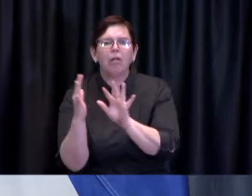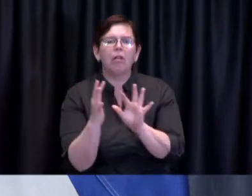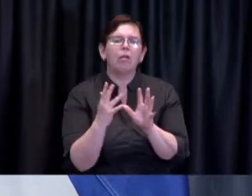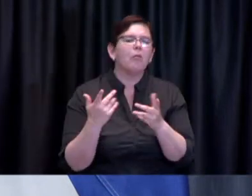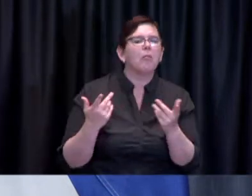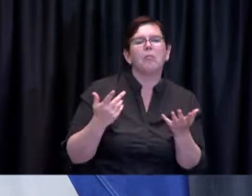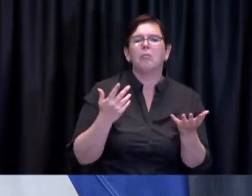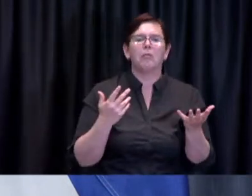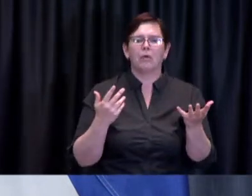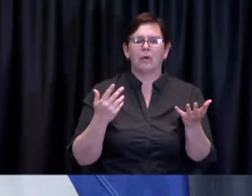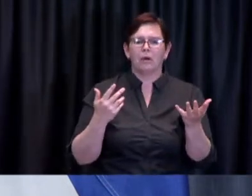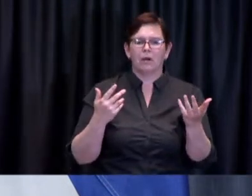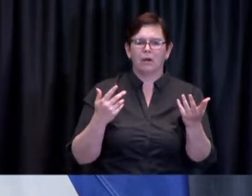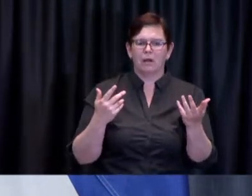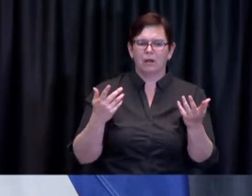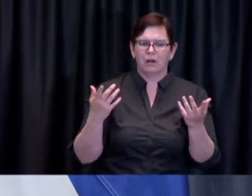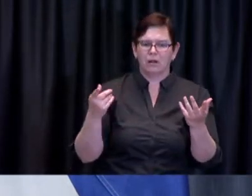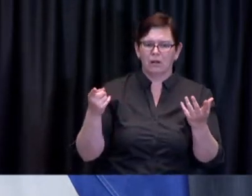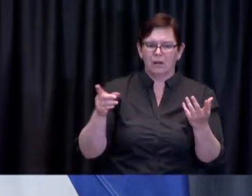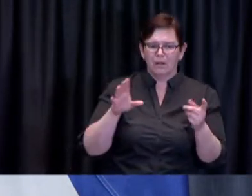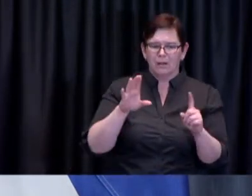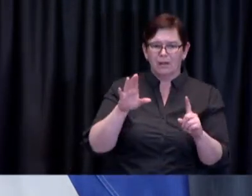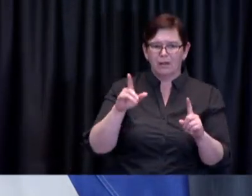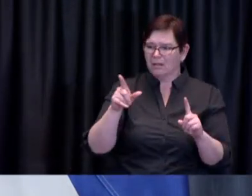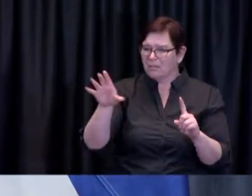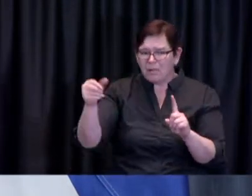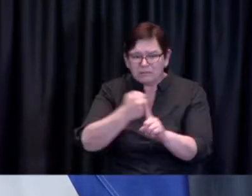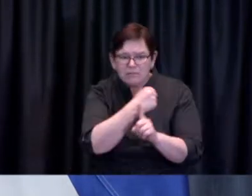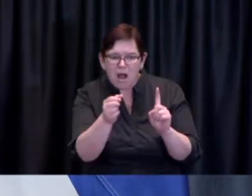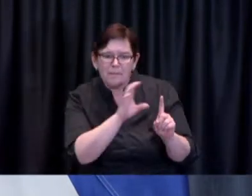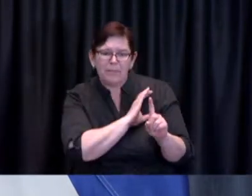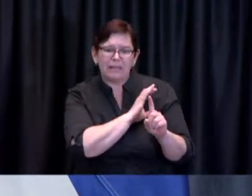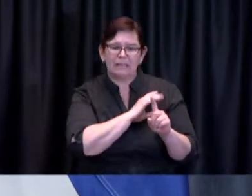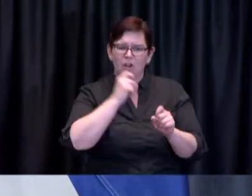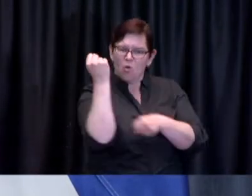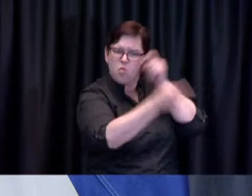the assaulting of police officers the throwing of bottles and rocks and I find this unacceptable